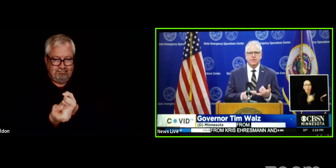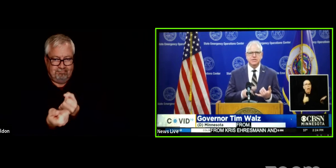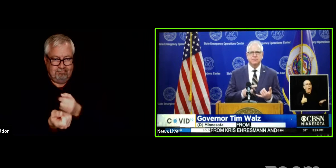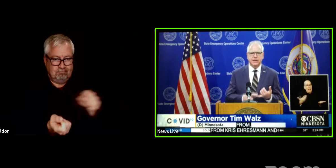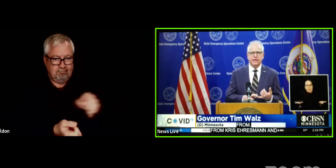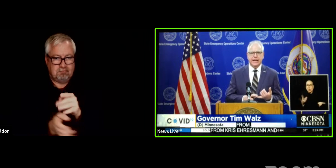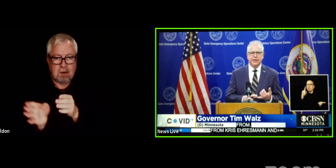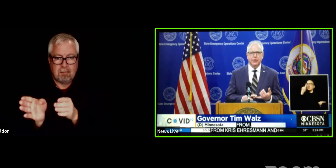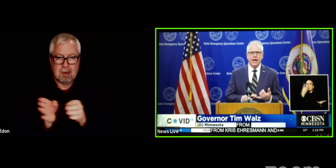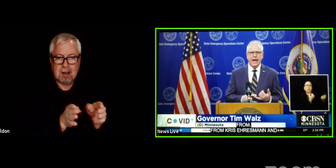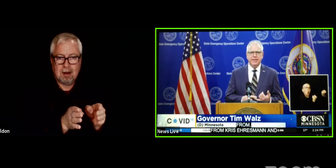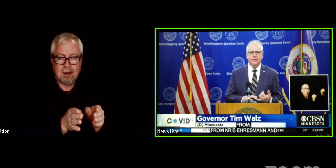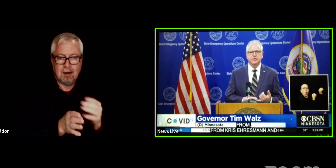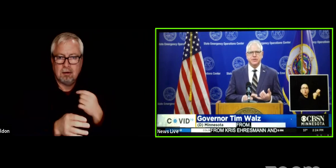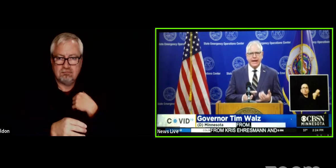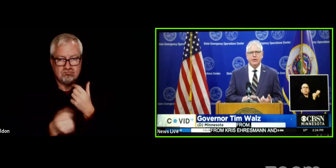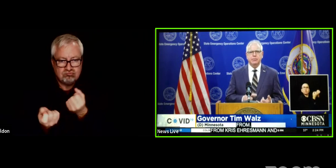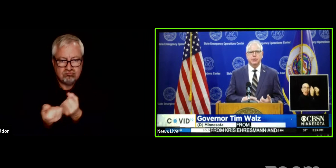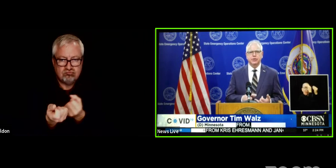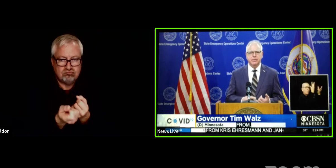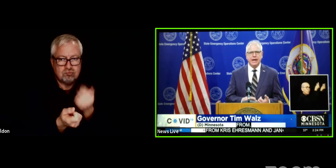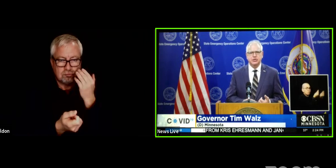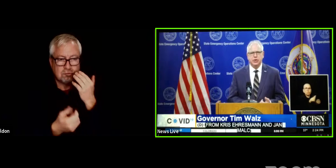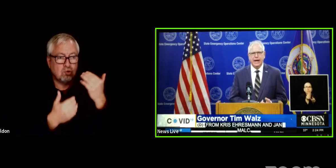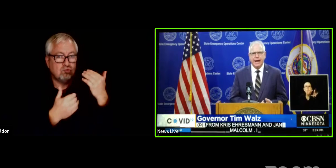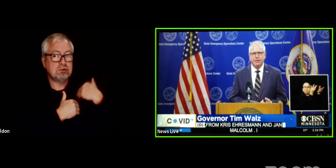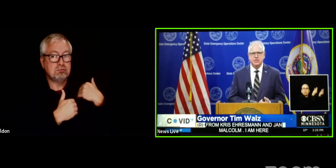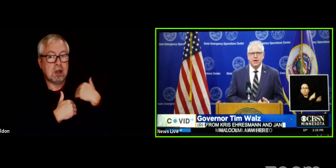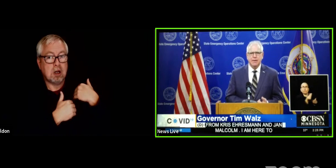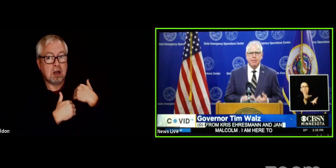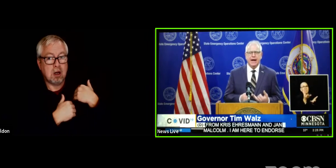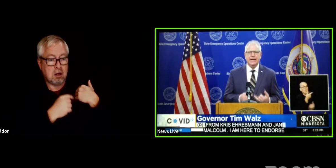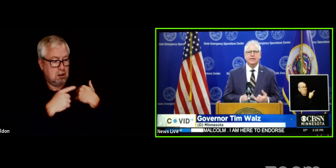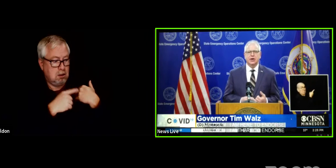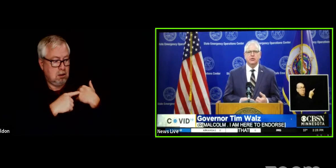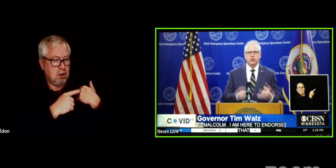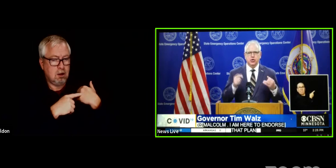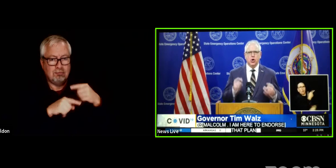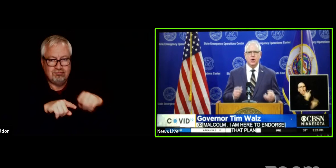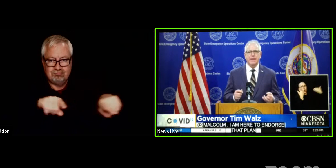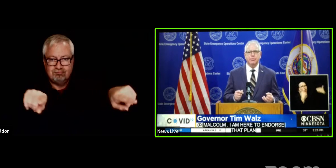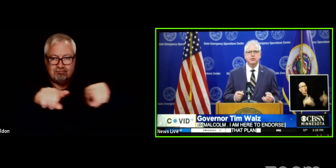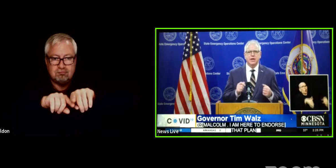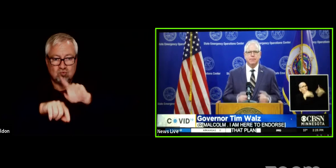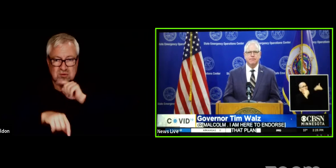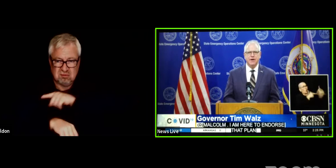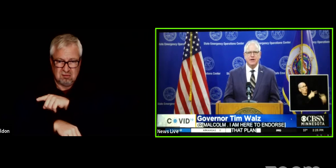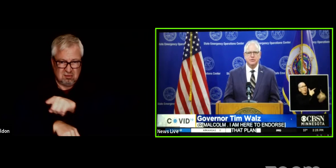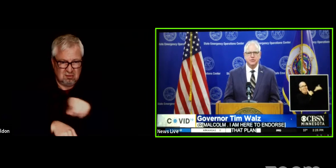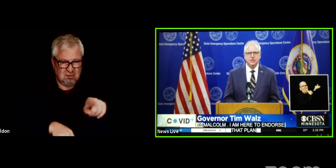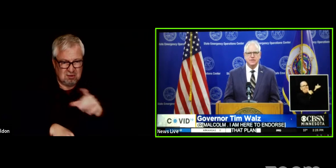PIECES FIT TOGETHER AND THAT THERE IS ACCOUNTABILITIES TO MAKE SURE IT HAPPENS BUT I CAN TELL YOU, YOUR NEIGHBORS AND THE PROFESSIONALS IN